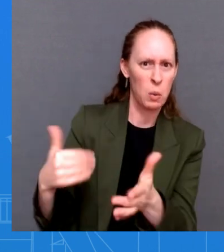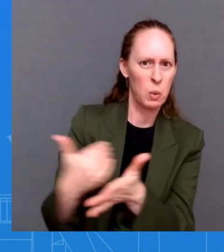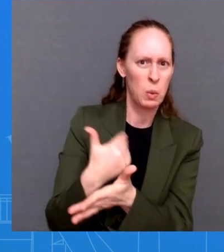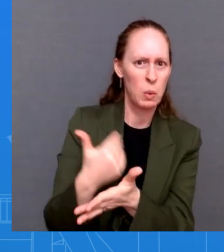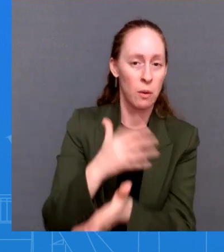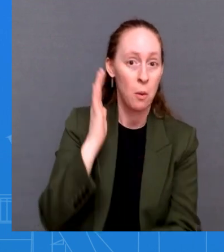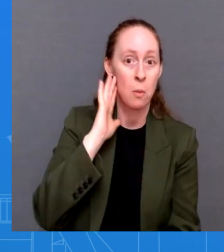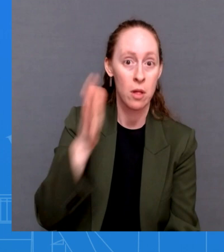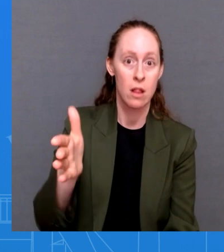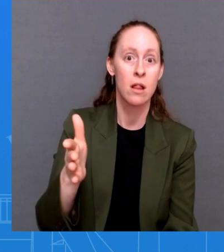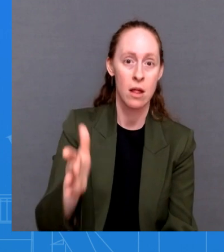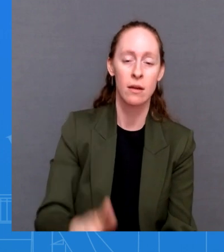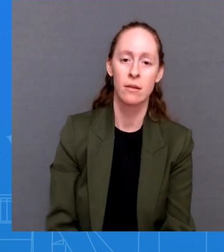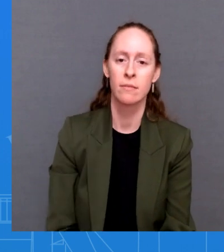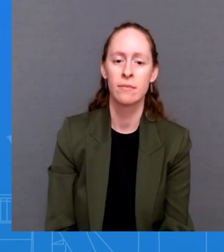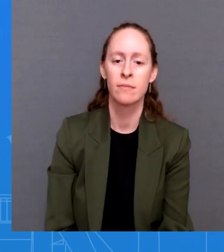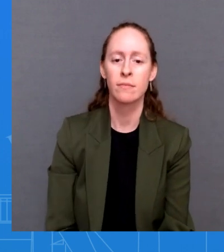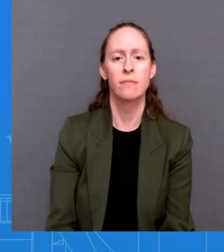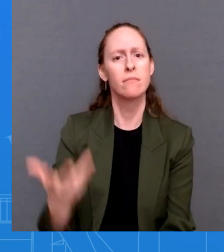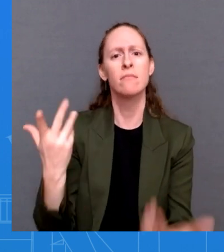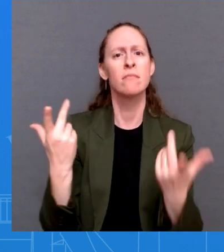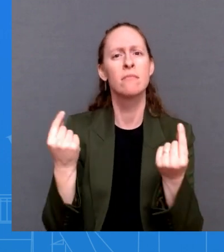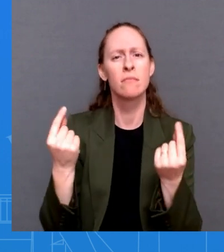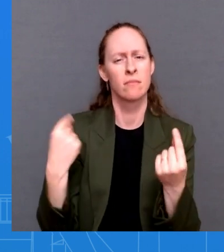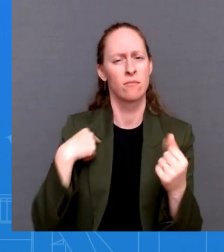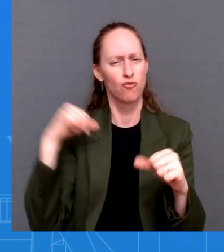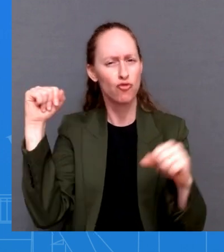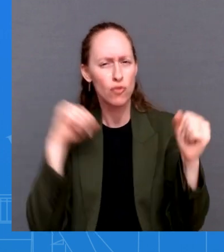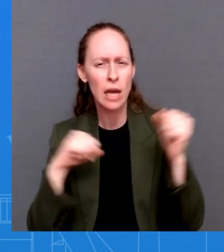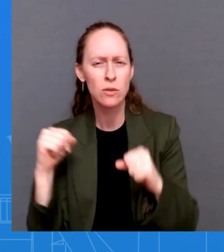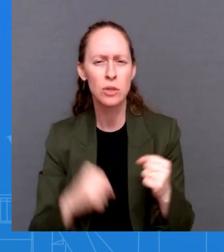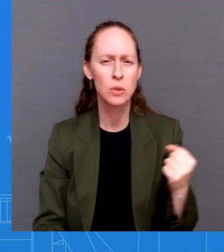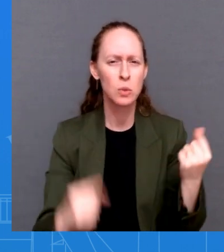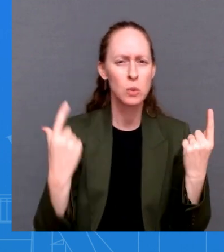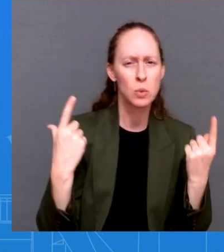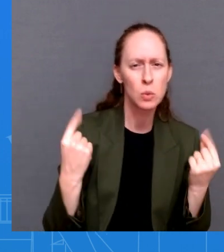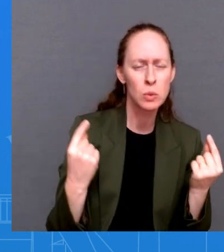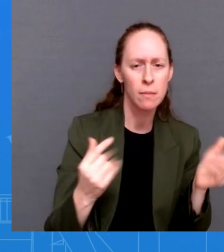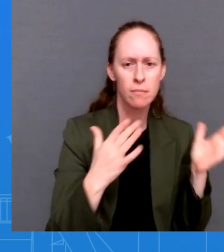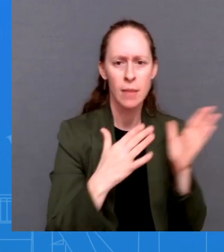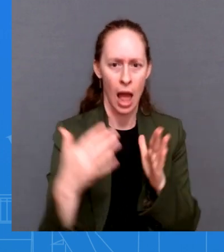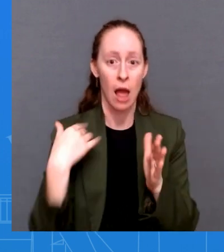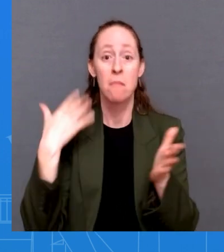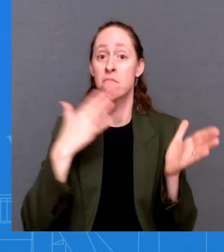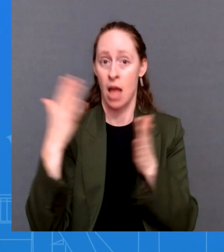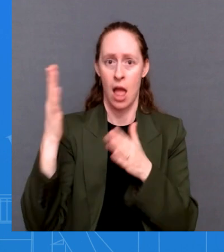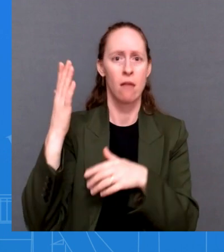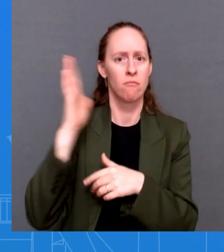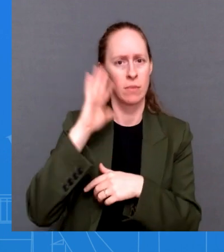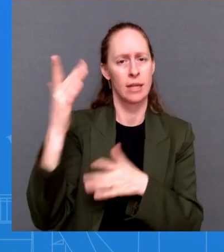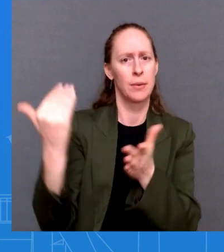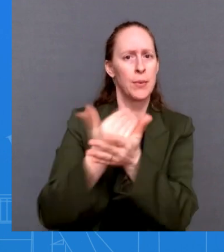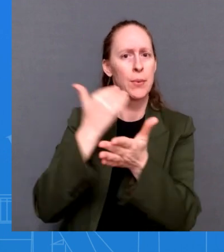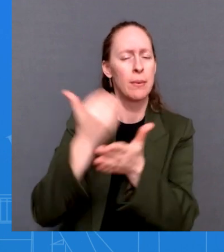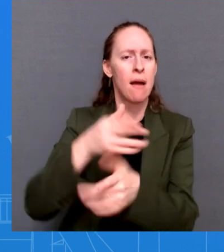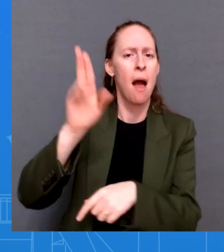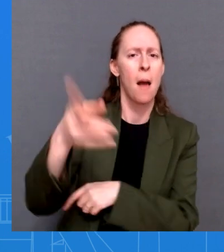Our plan is to update these data on a weekly basis on the CDC website. It's important to note that the data we're releasing today